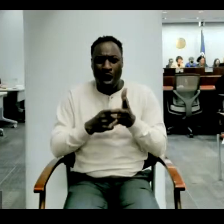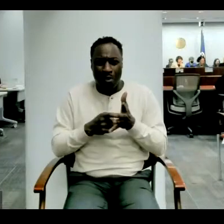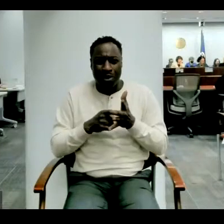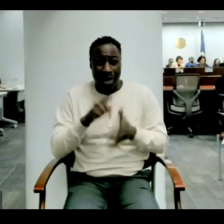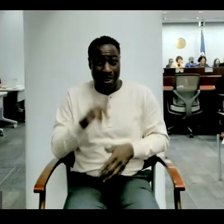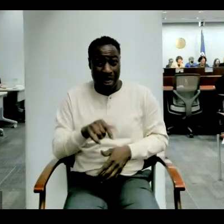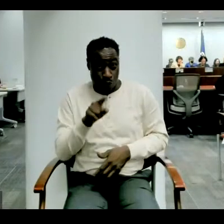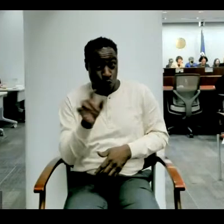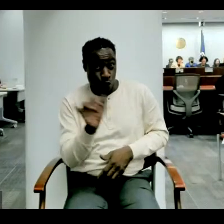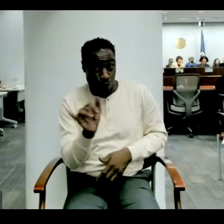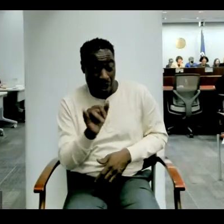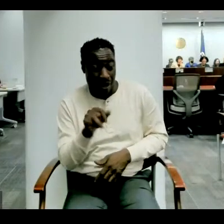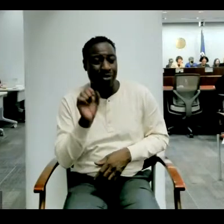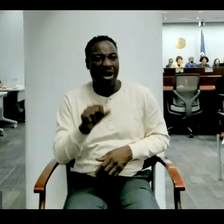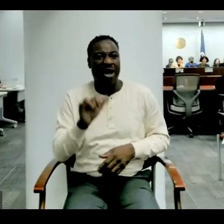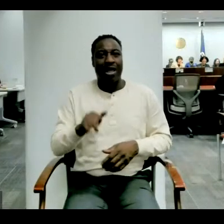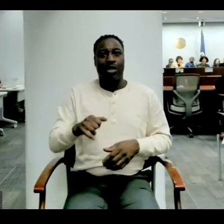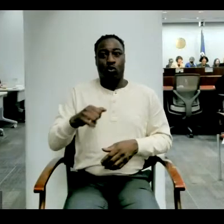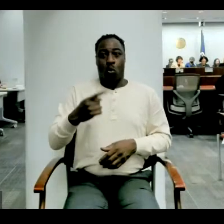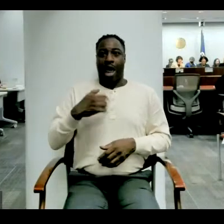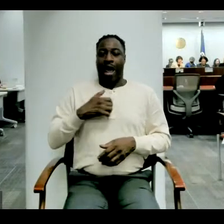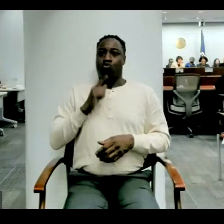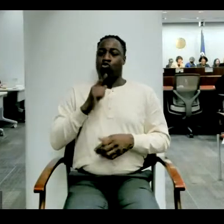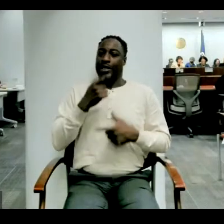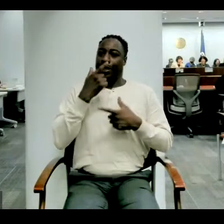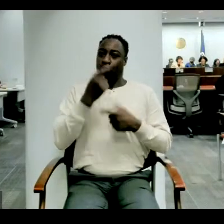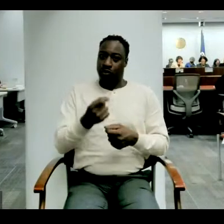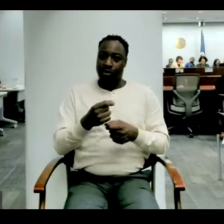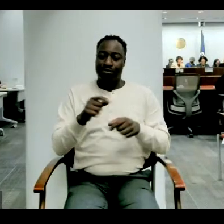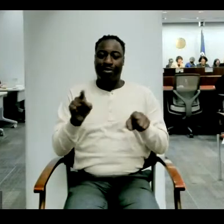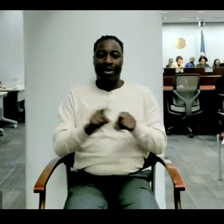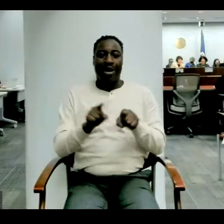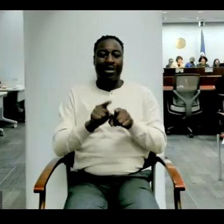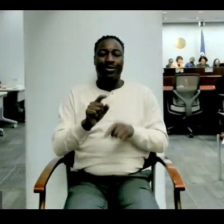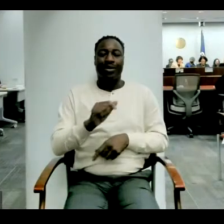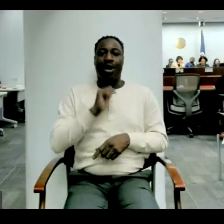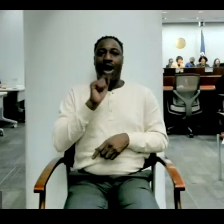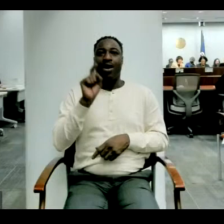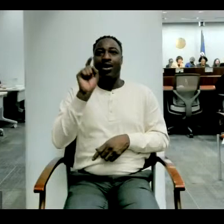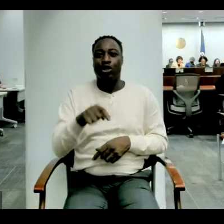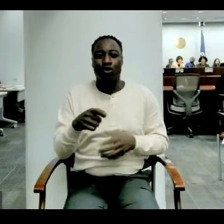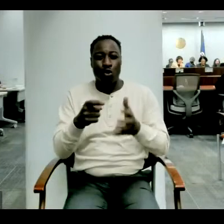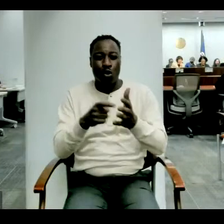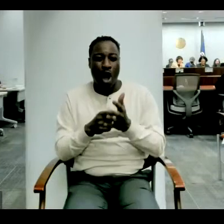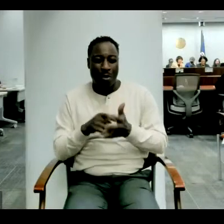That's something I'm also interested in unnecessary requirements that may